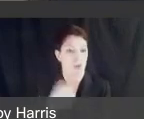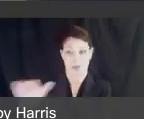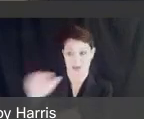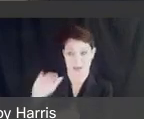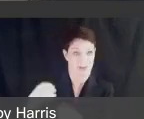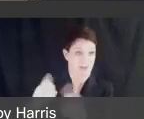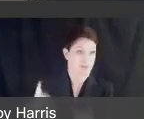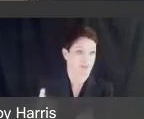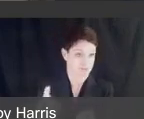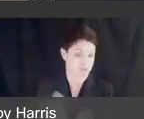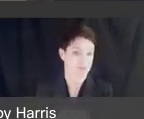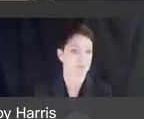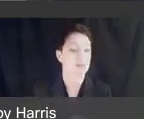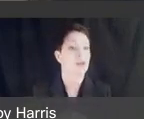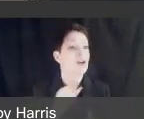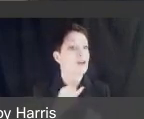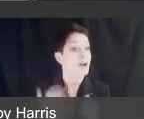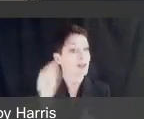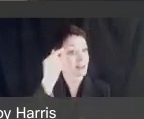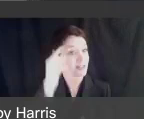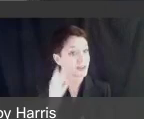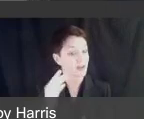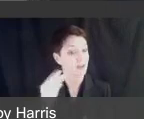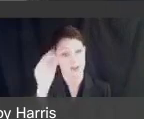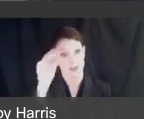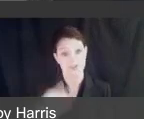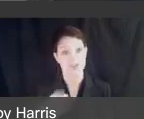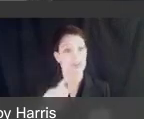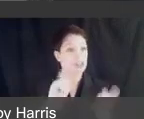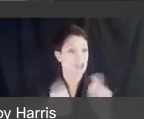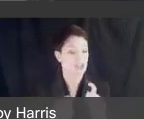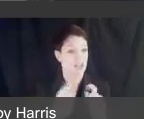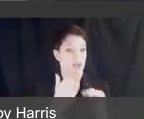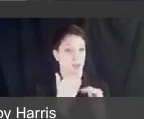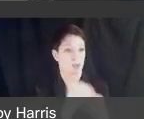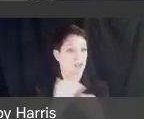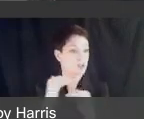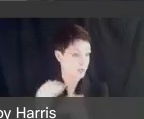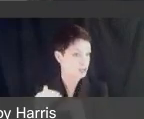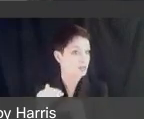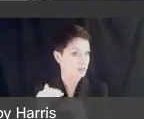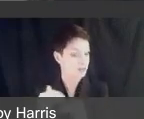Finally, the Governor also listed lifted certain targeted restrictions on restaurants and other